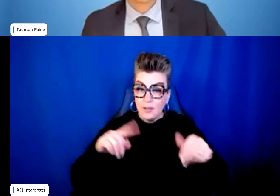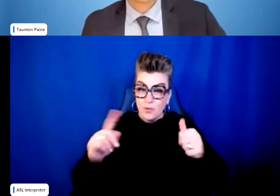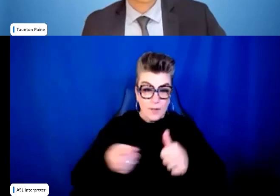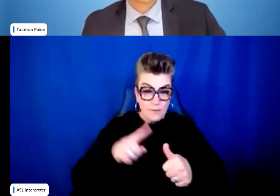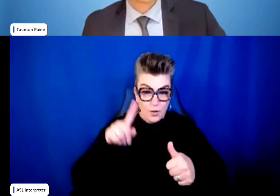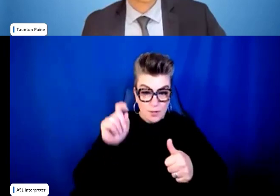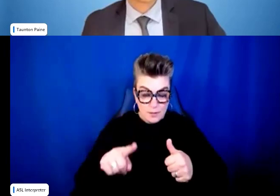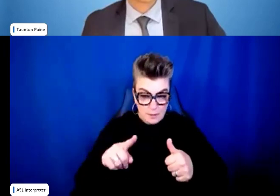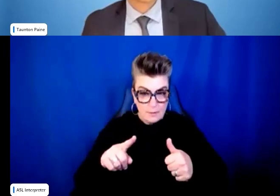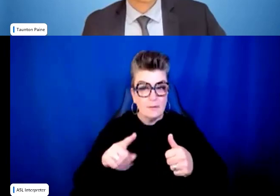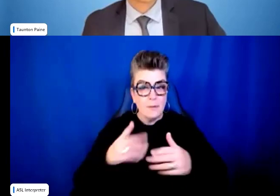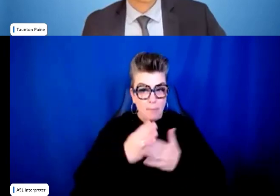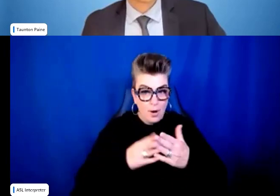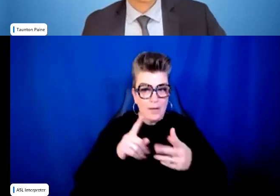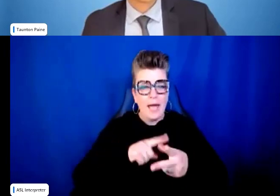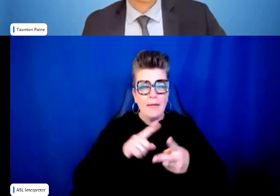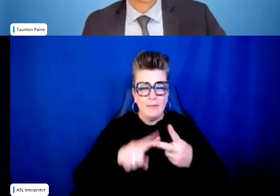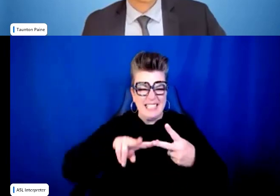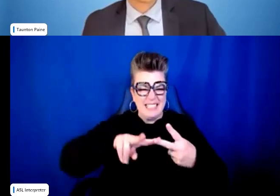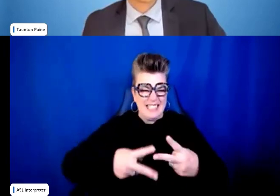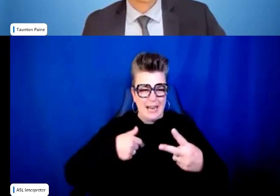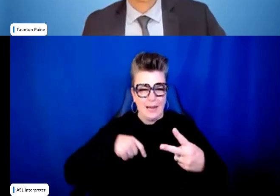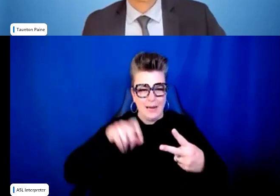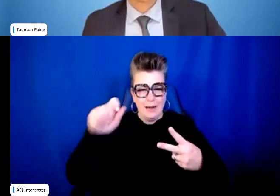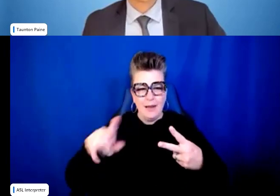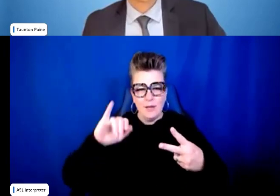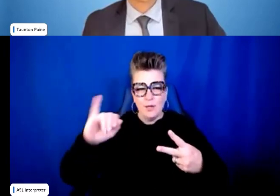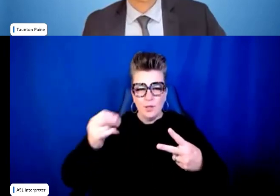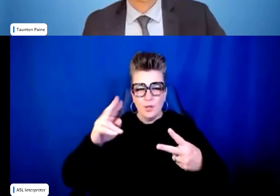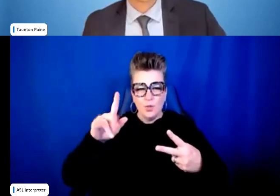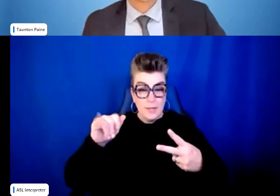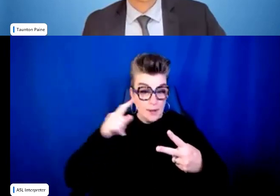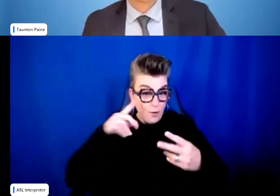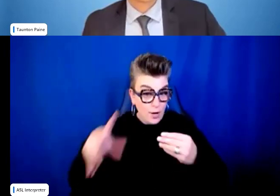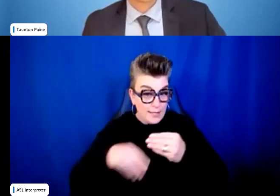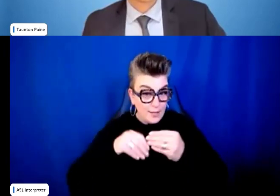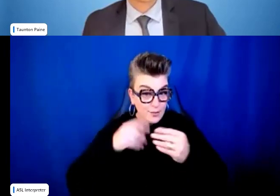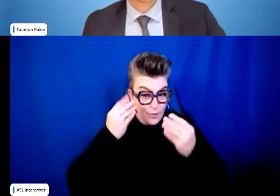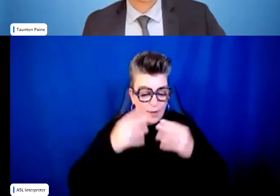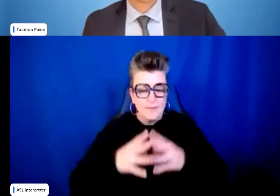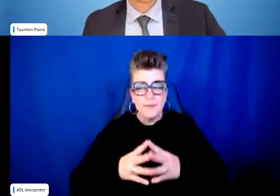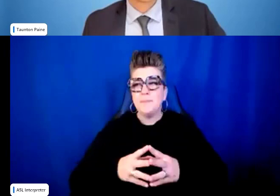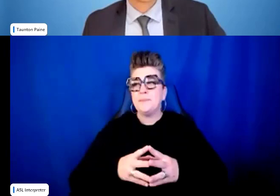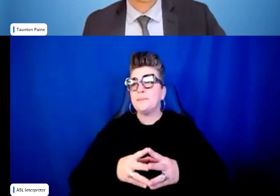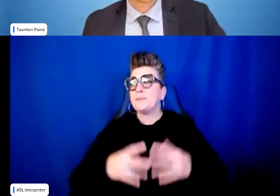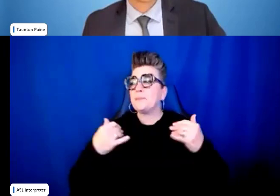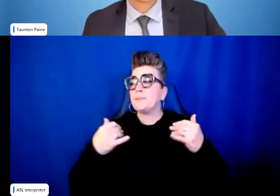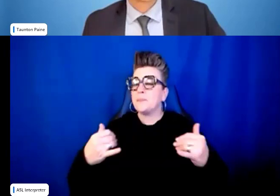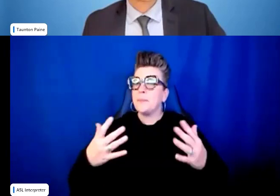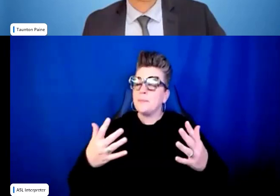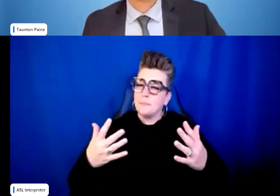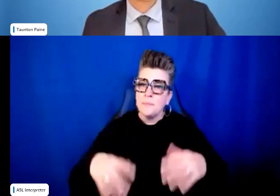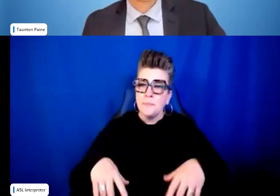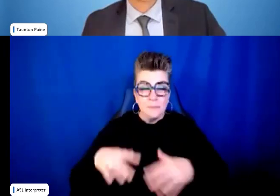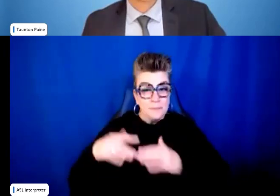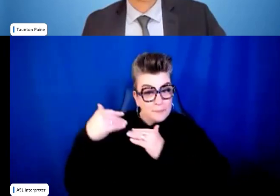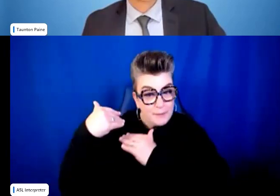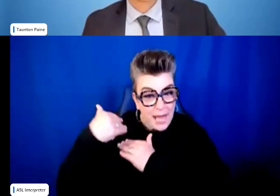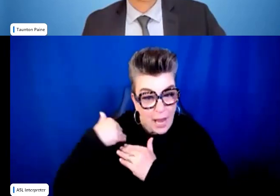I might turn it over to Julia for some additional thoughts. And in terms of accountability for making sure that award recipients